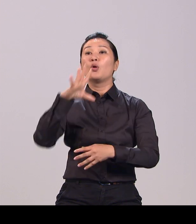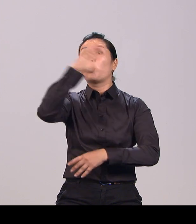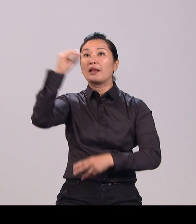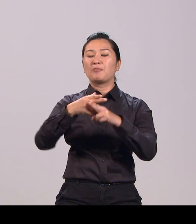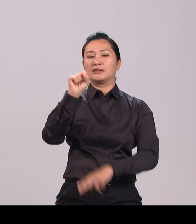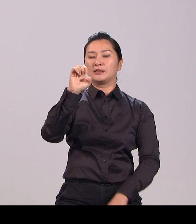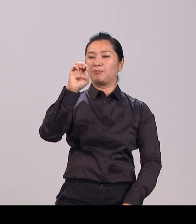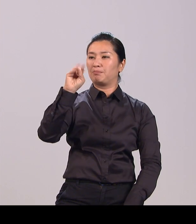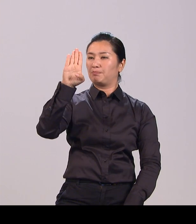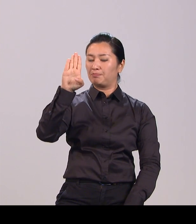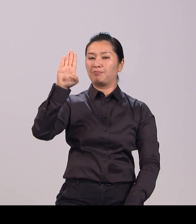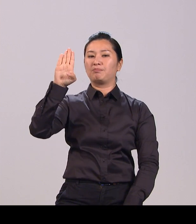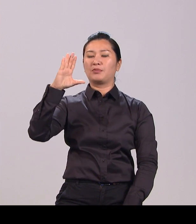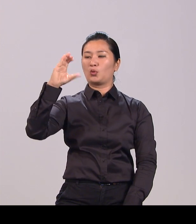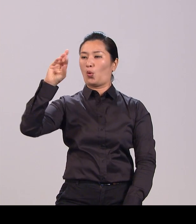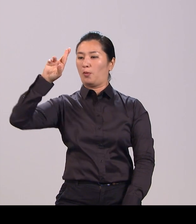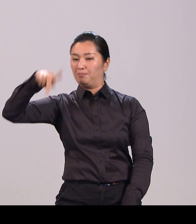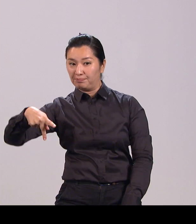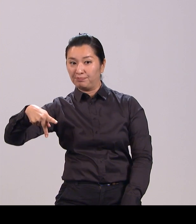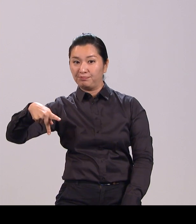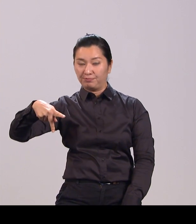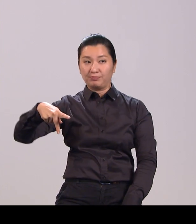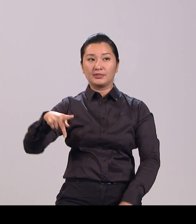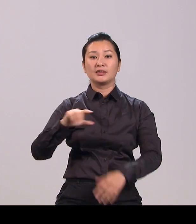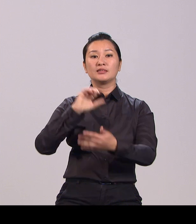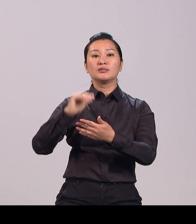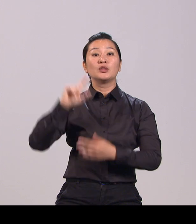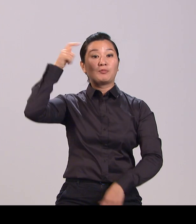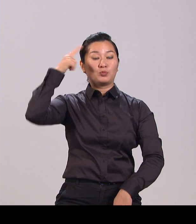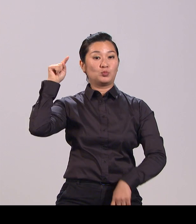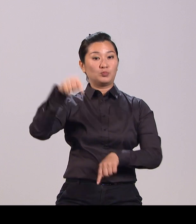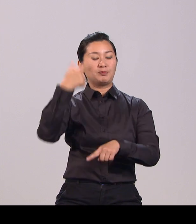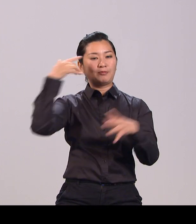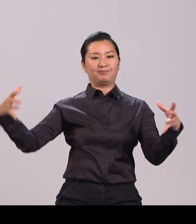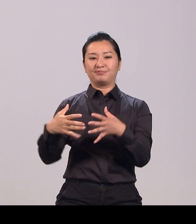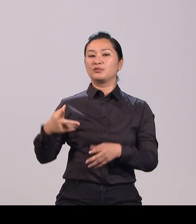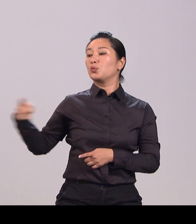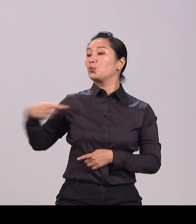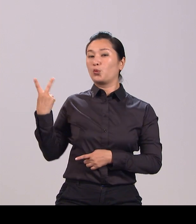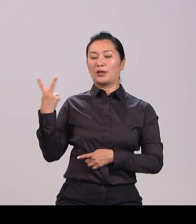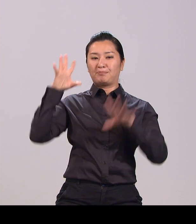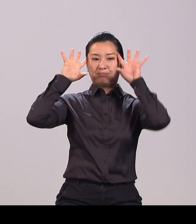We are going there because SembCorp has a joint venture there to build an industrial park. Kendal Industrial Park.